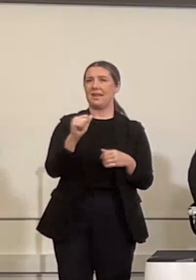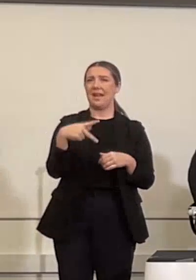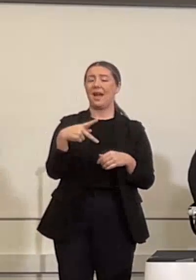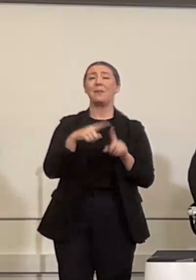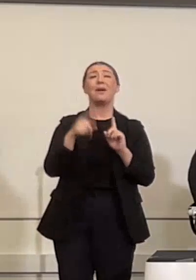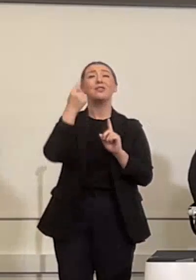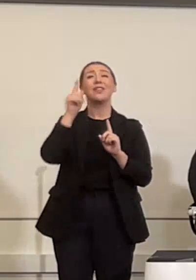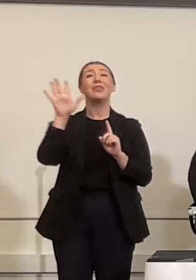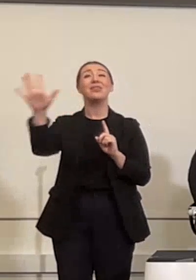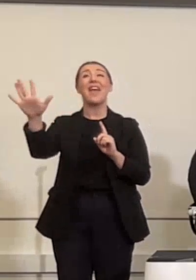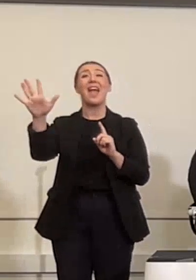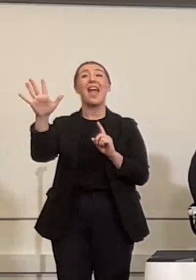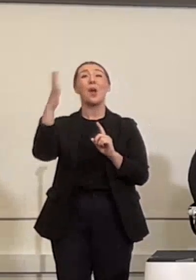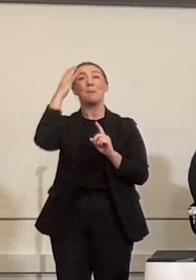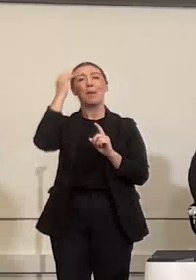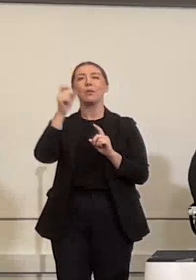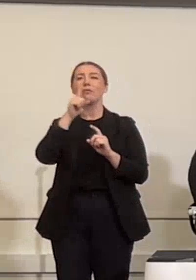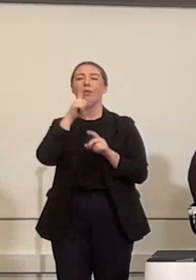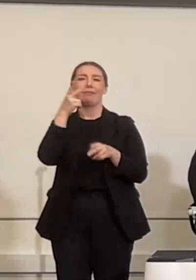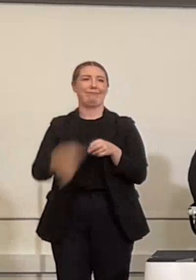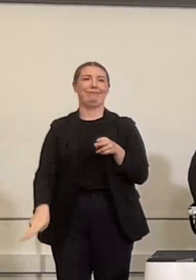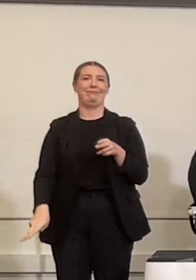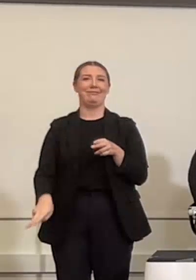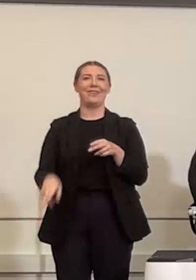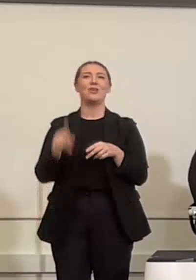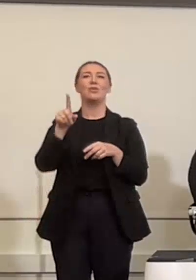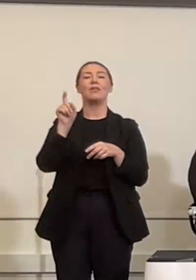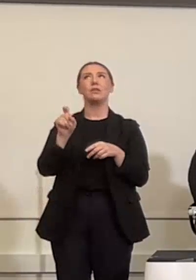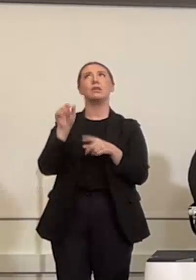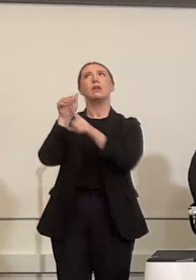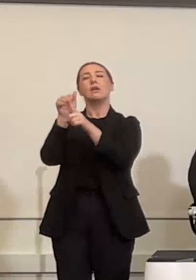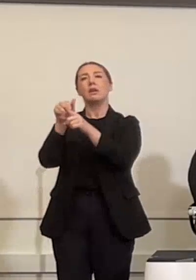You got to re remind them at the next release, the next planning